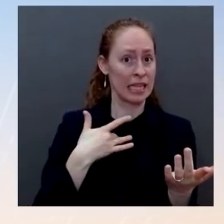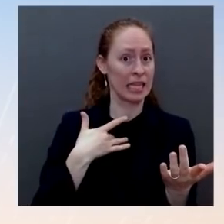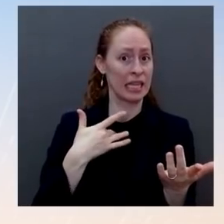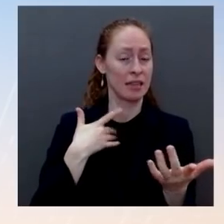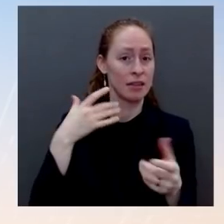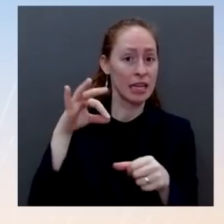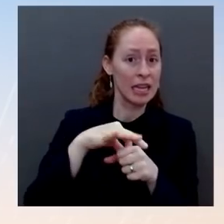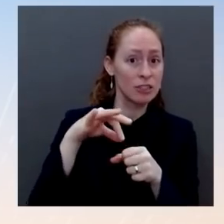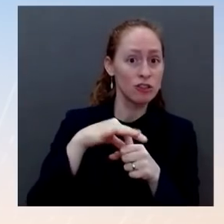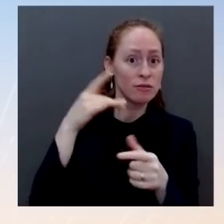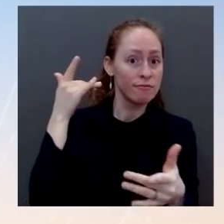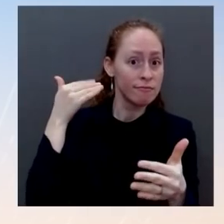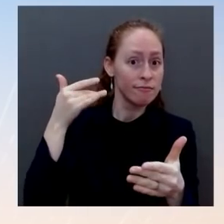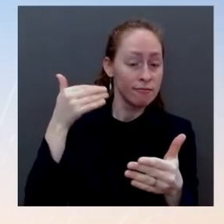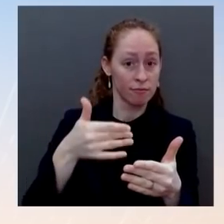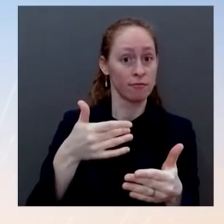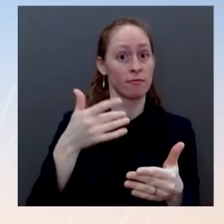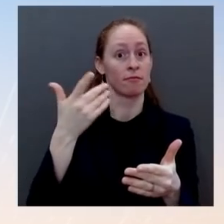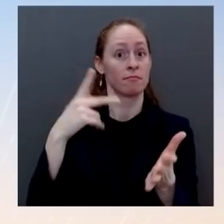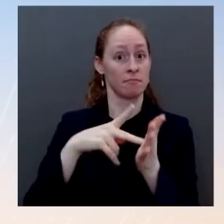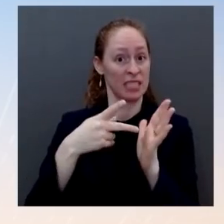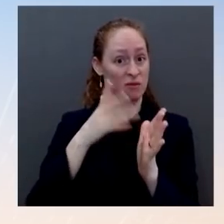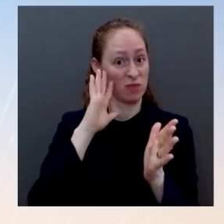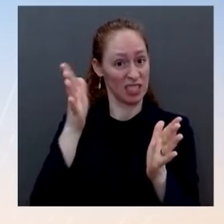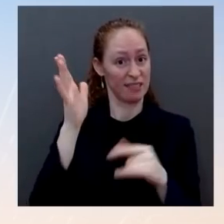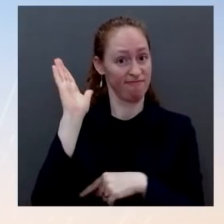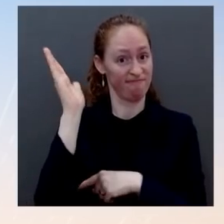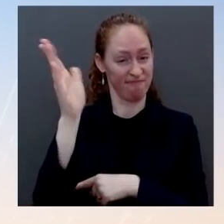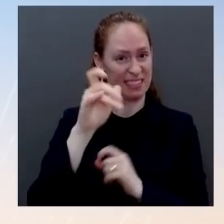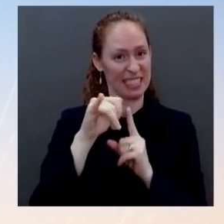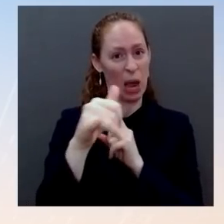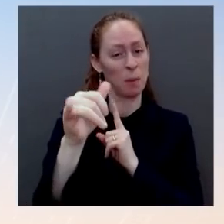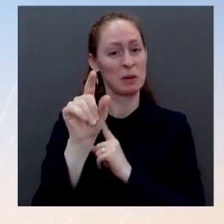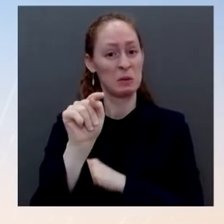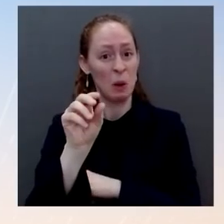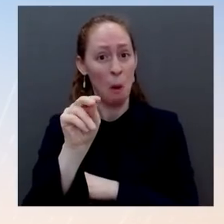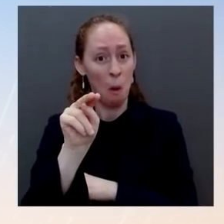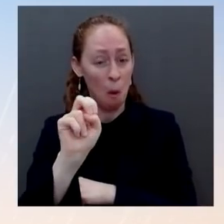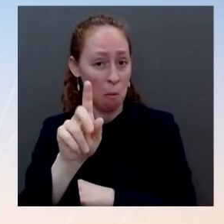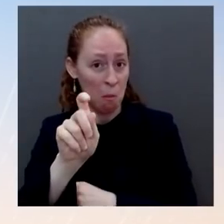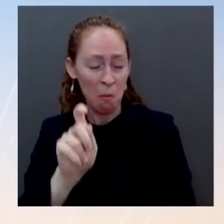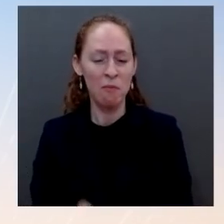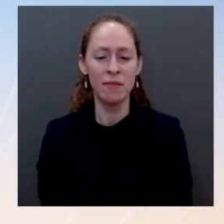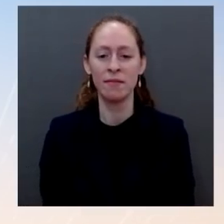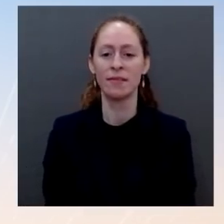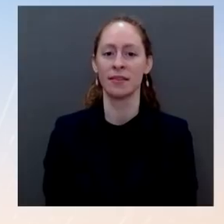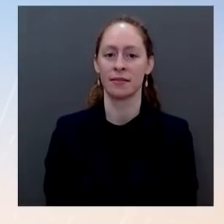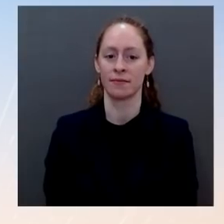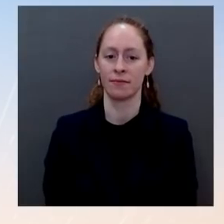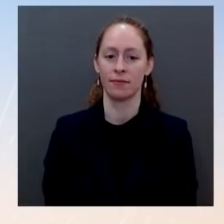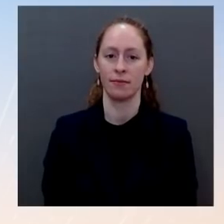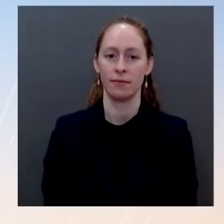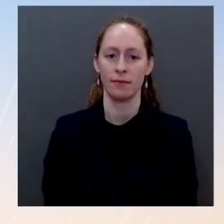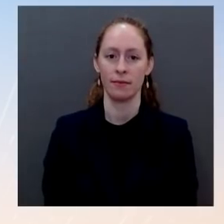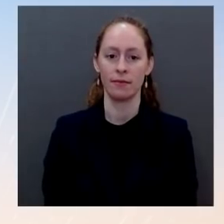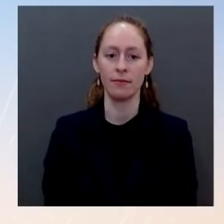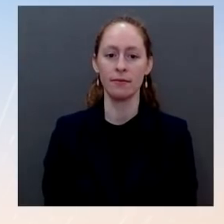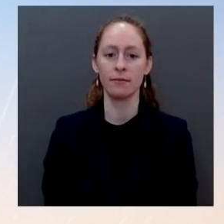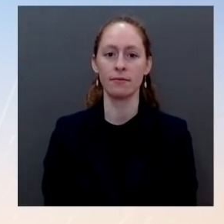that the President launched his campaign on the idea that the former president posed a unique threat to the soul of our country,